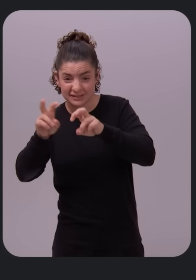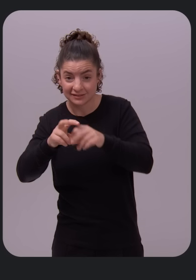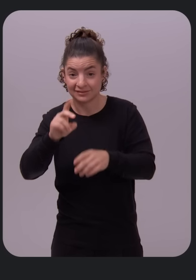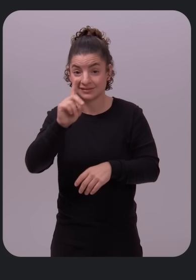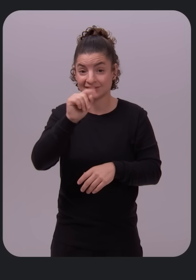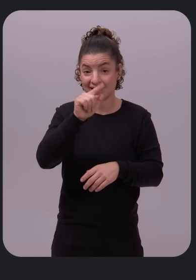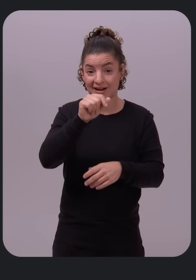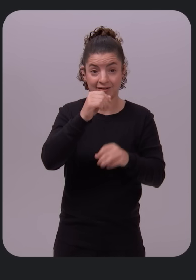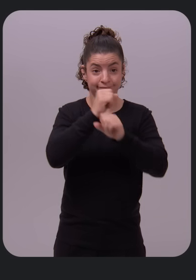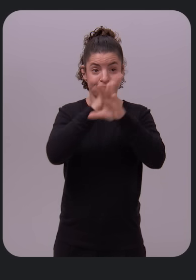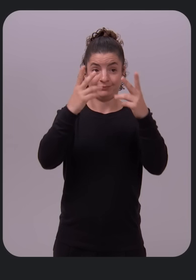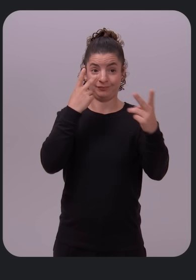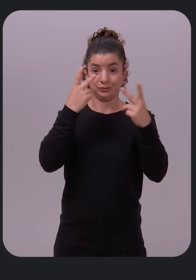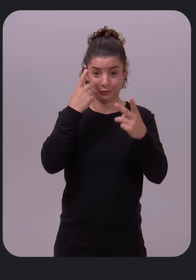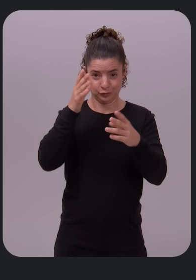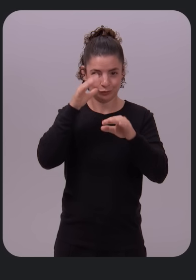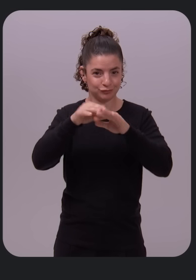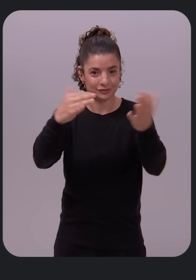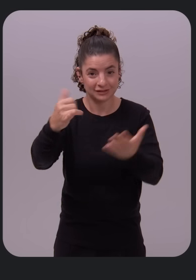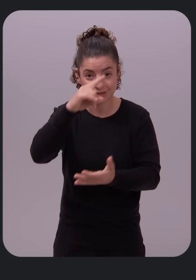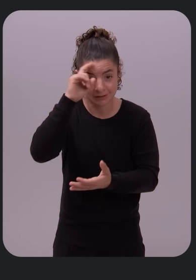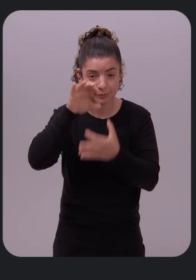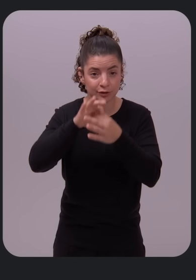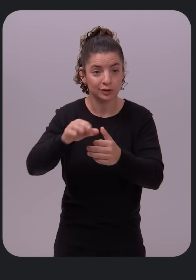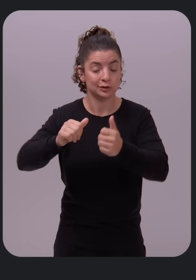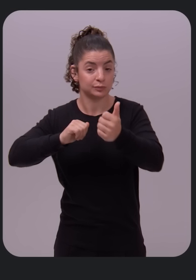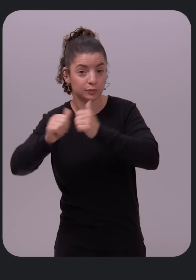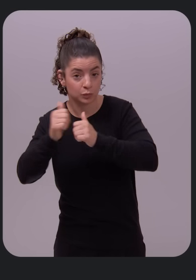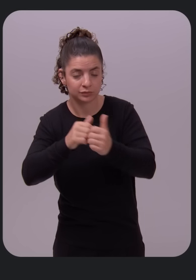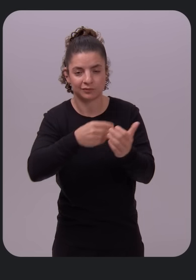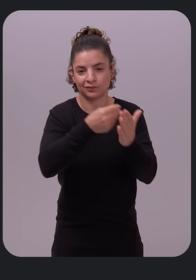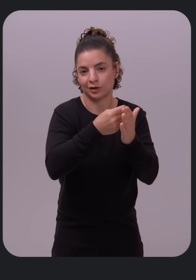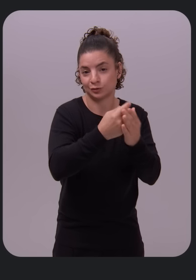is coming this summer for sports and financial questions.